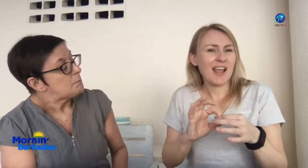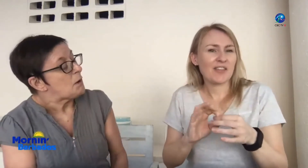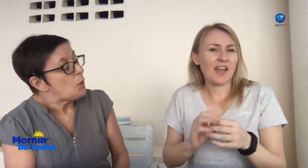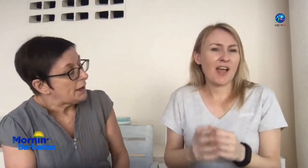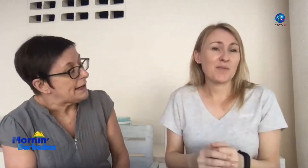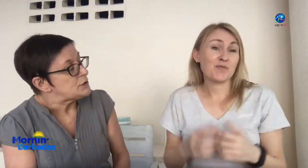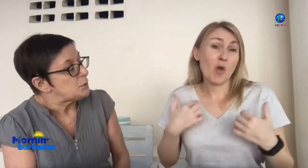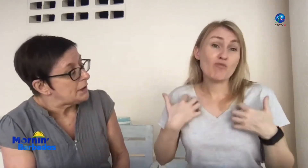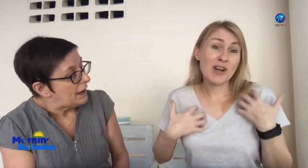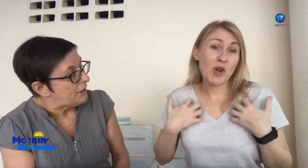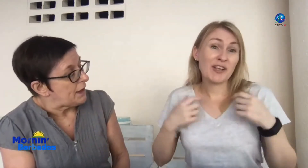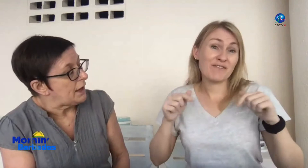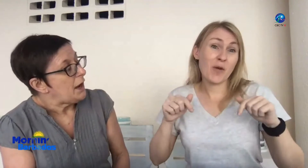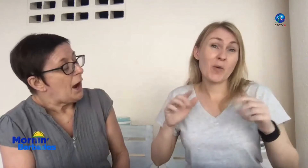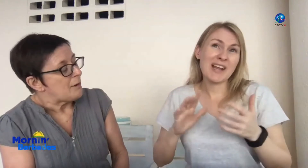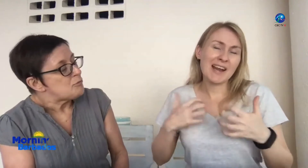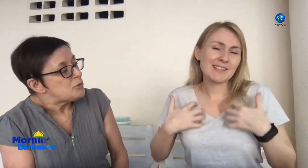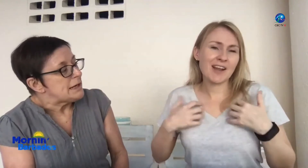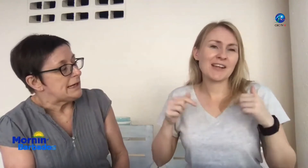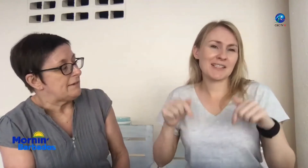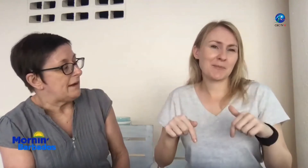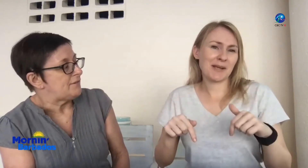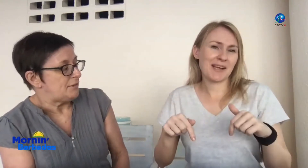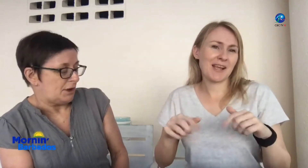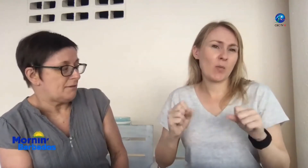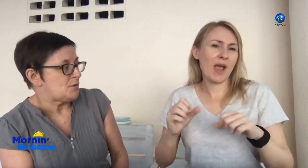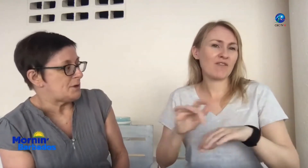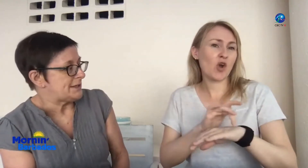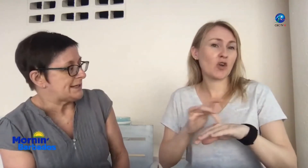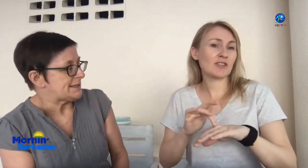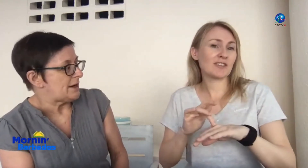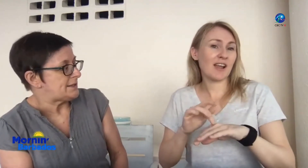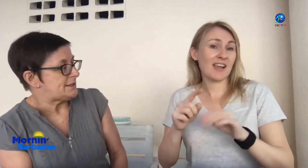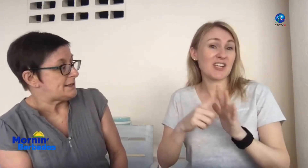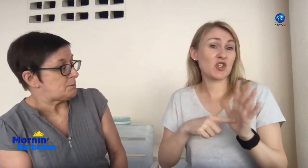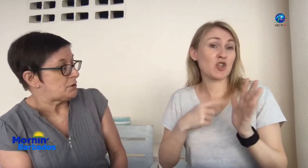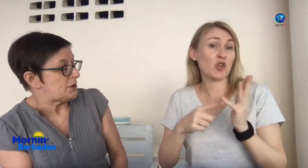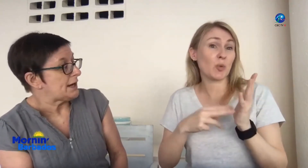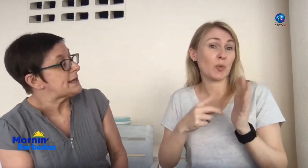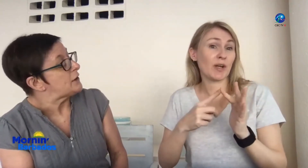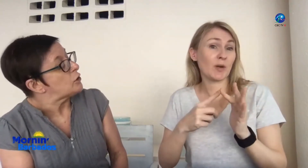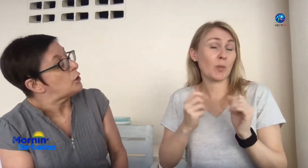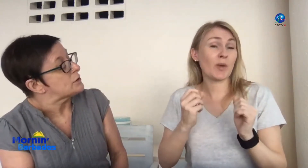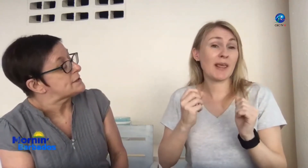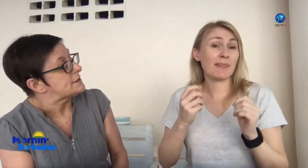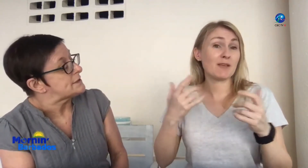by working together i'm really looking forward and excited to this project and our concerts